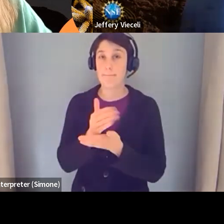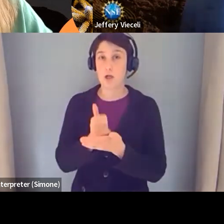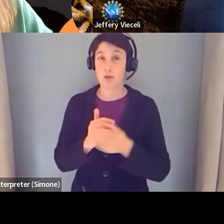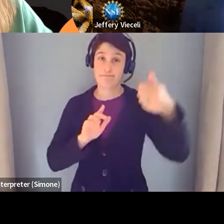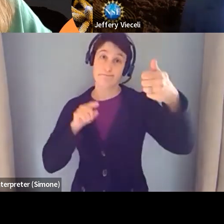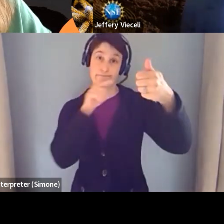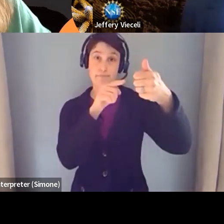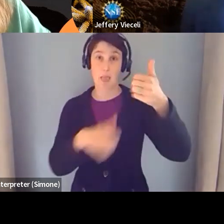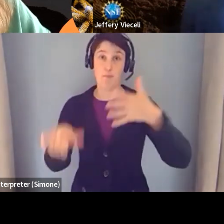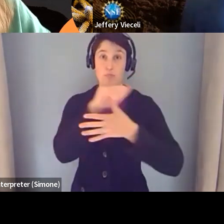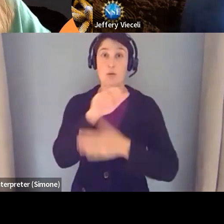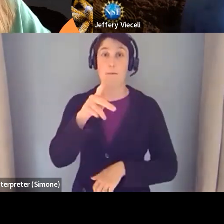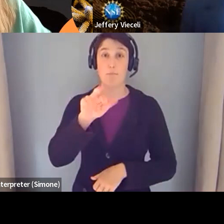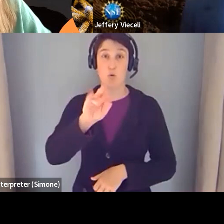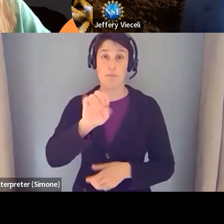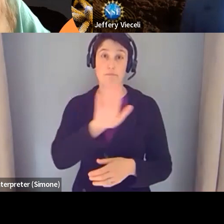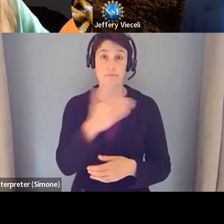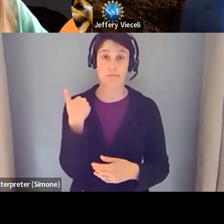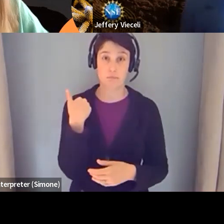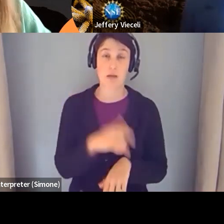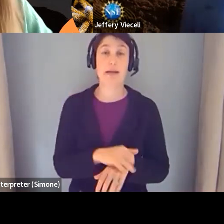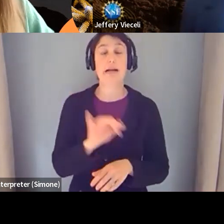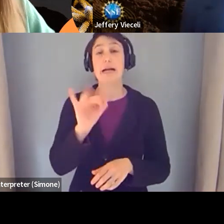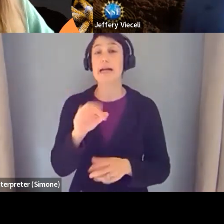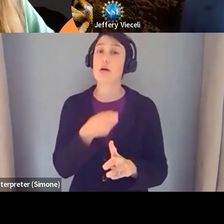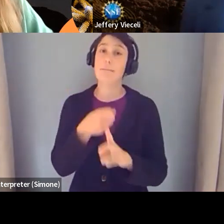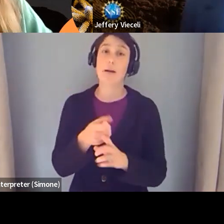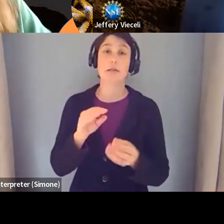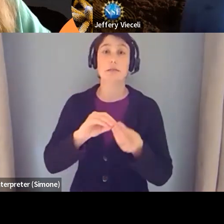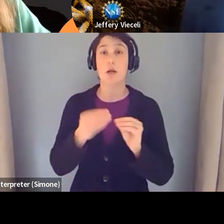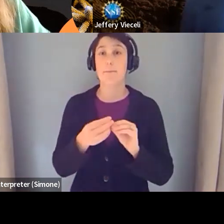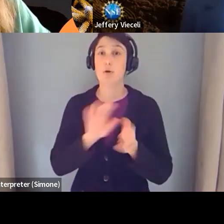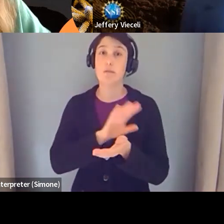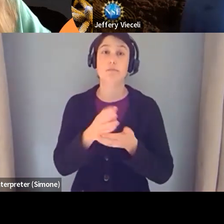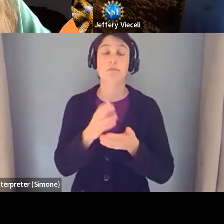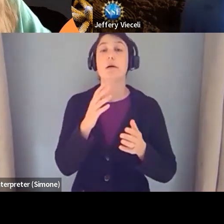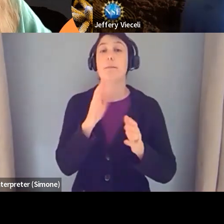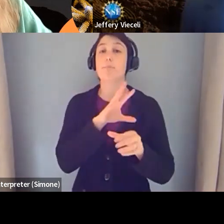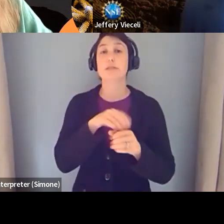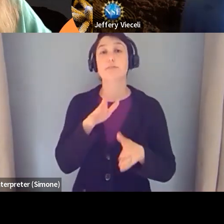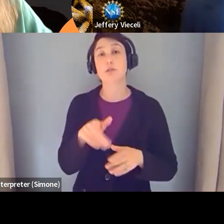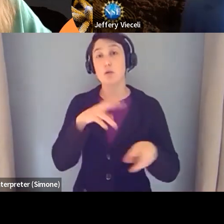If it affects the number of participants you're serving or the statement of work outcome,